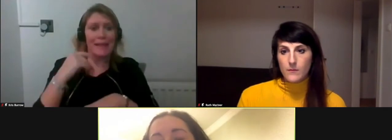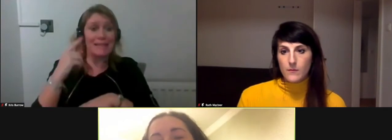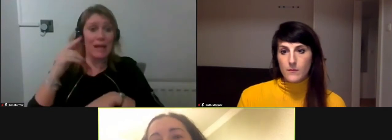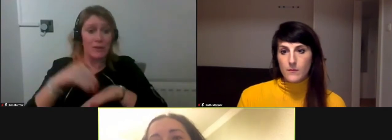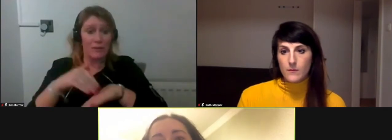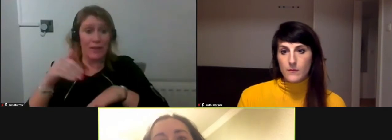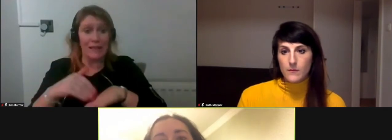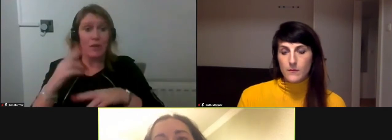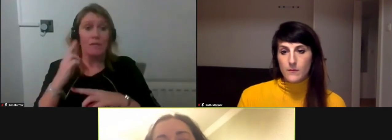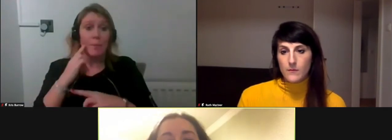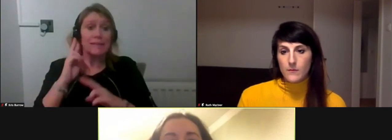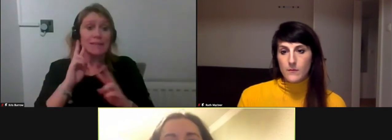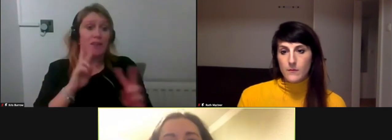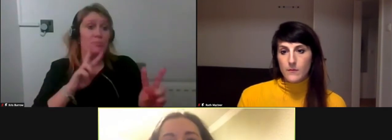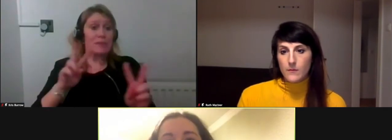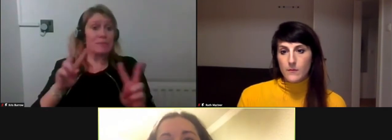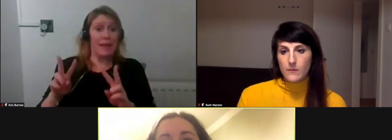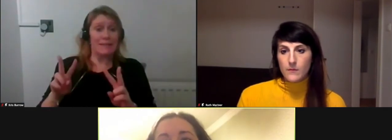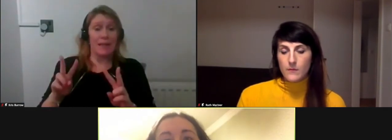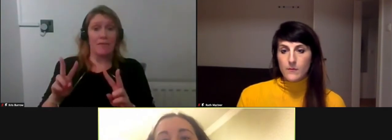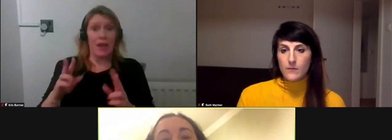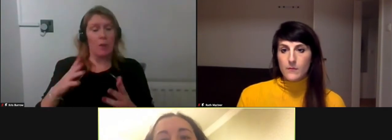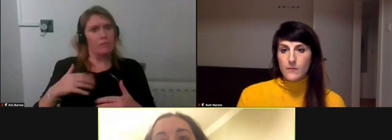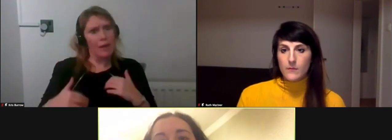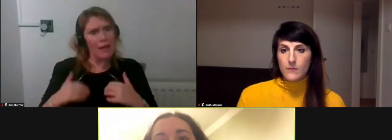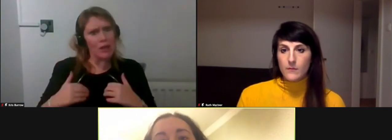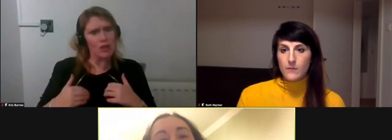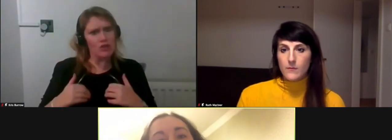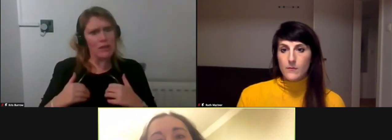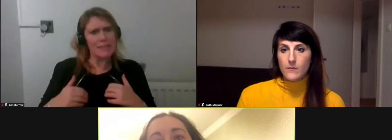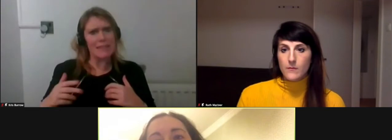deaf perspective it was very interesting visually but you didn't connect with the